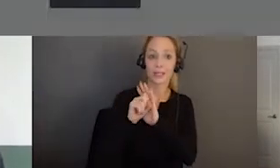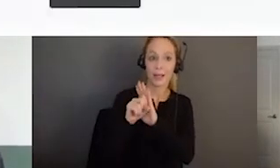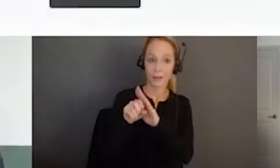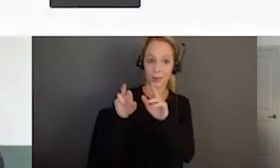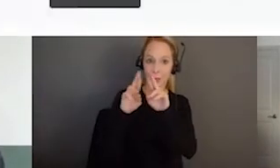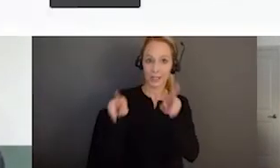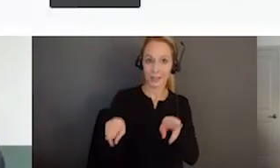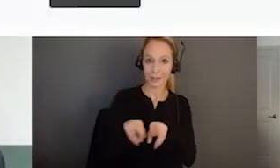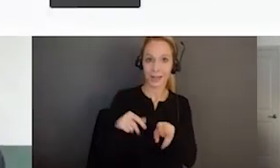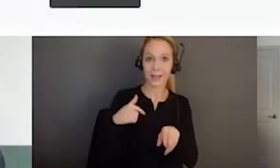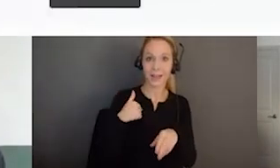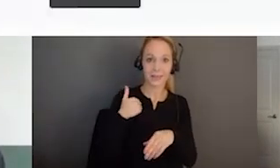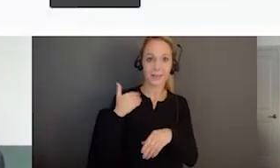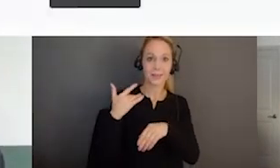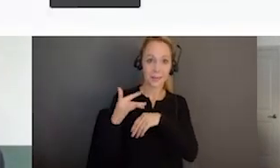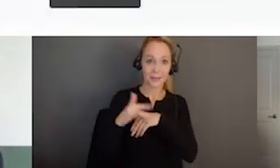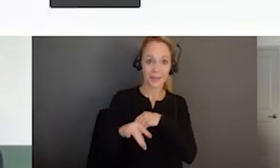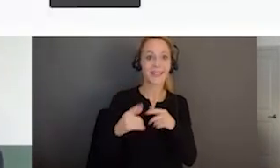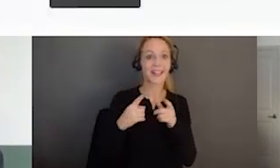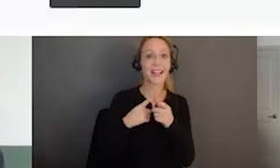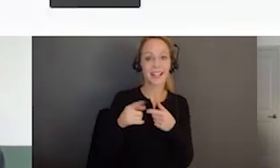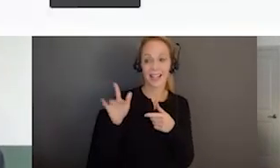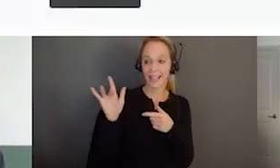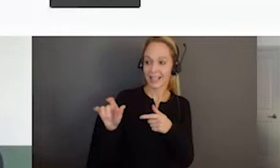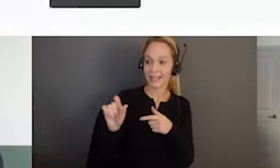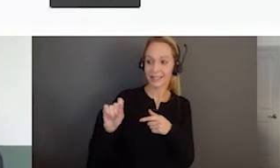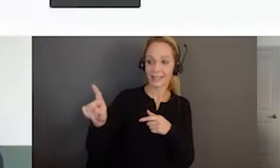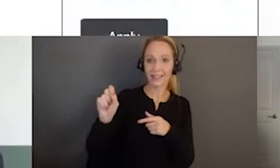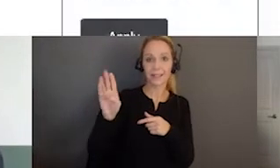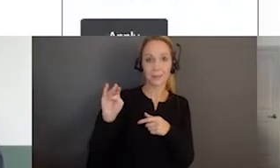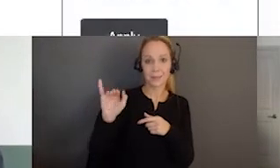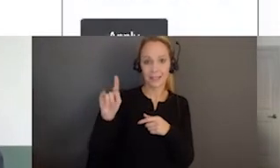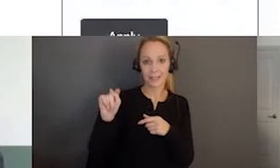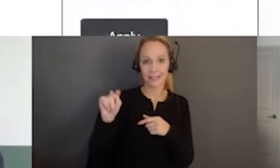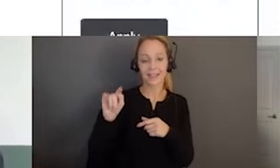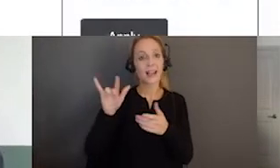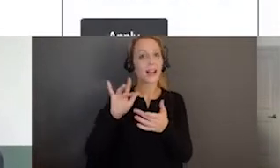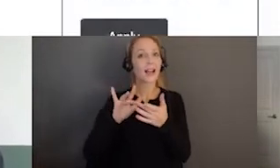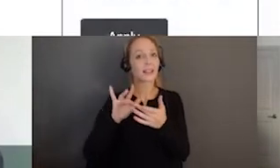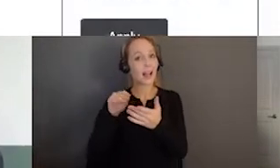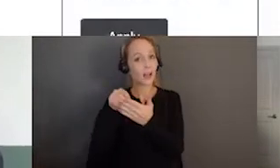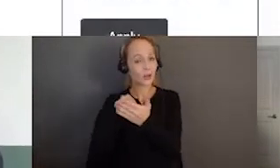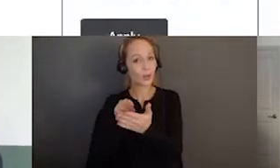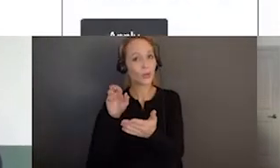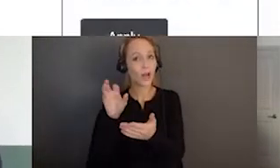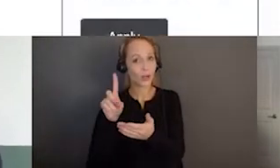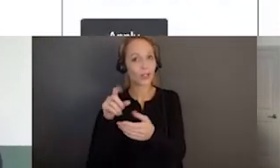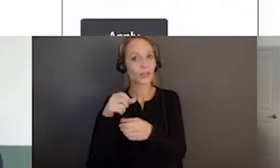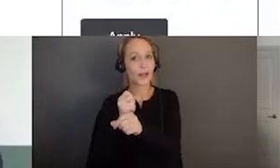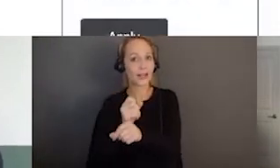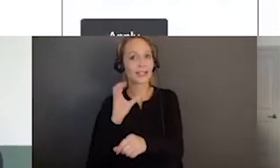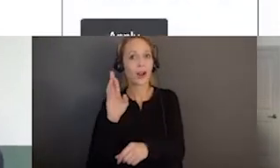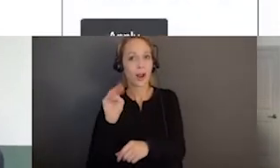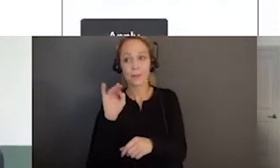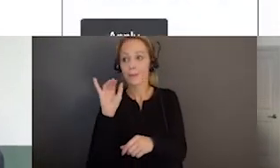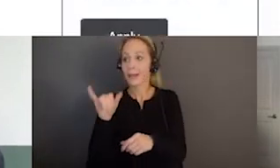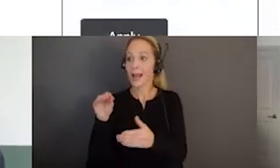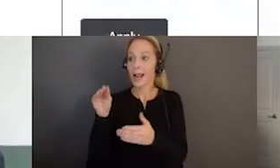SUBMIT, A CONTACT RECORD IS CREATED IN THE CRM AND THE APPLICATION THAT I SUBMITTED IS ASSOCIATED TO THAT